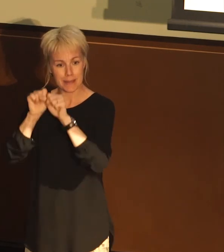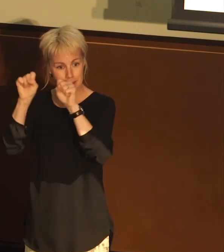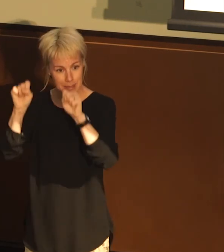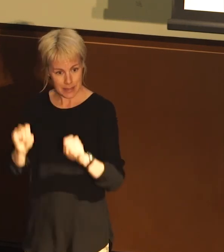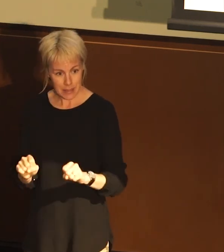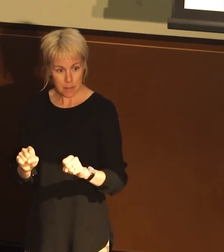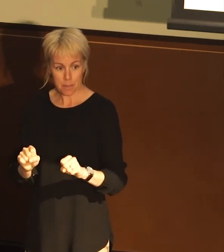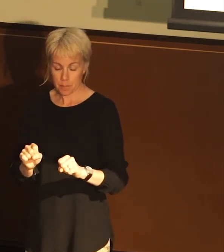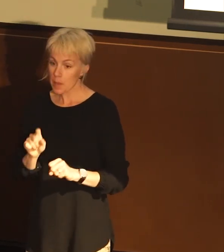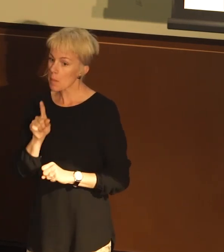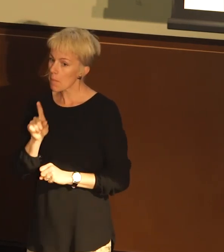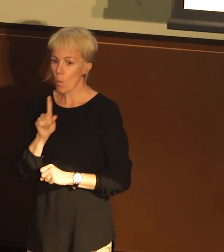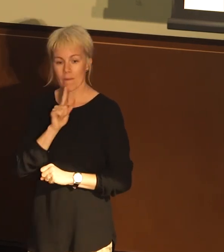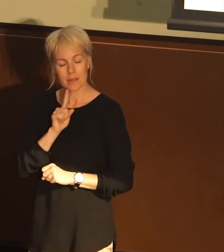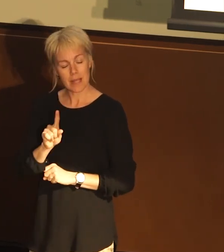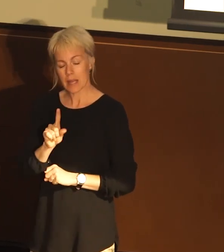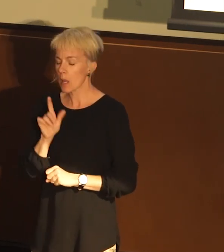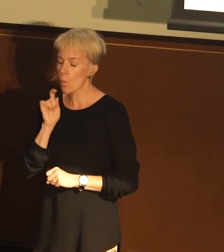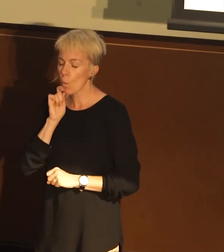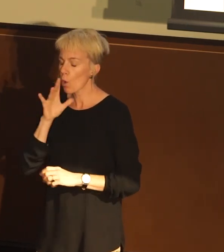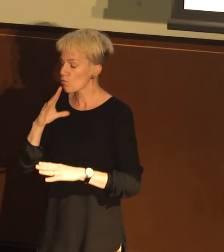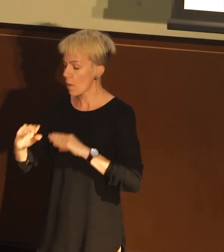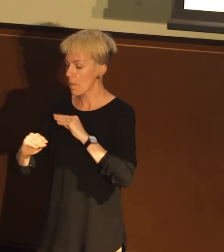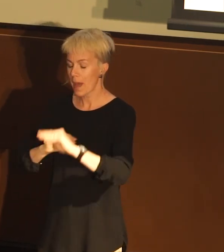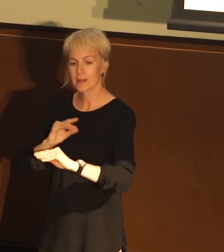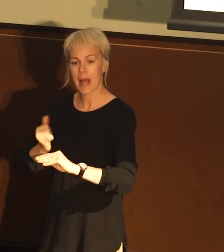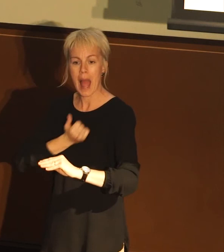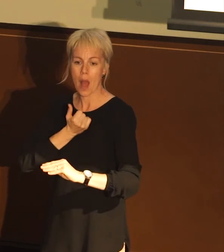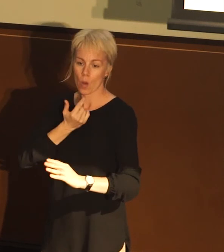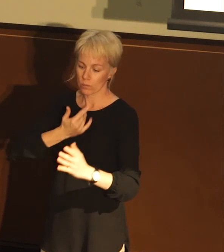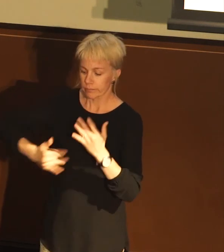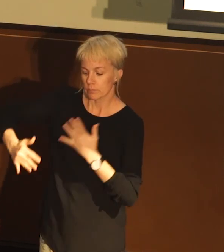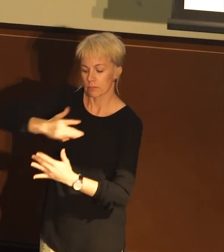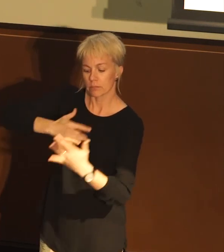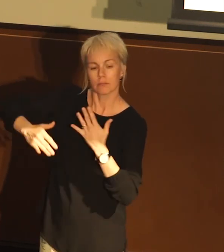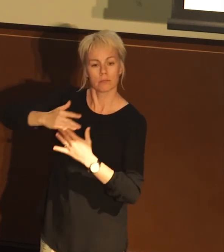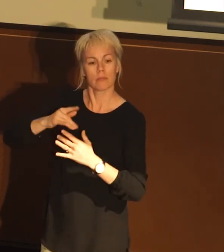the good touching, caring, compassion and inclusion that we have for all of our workers.